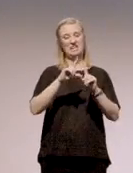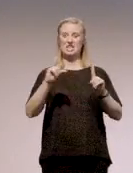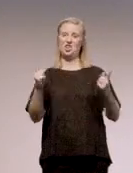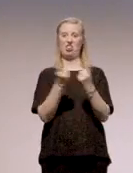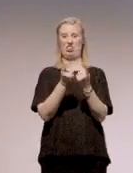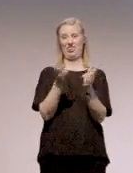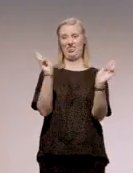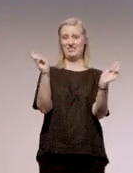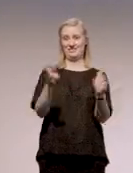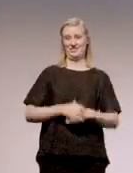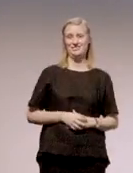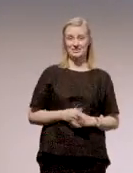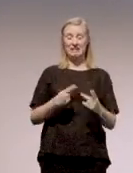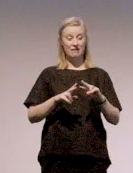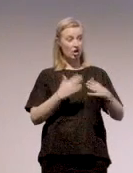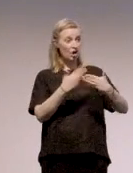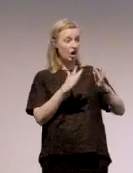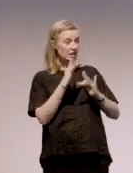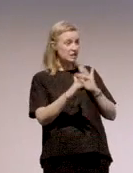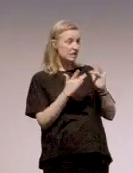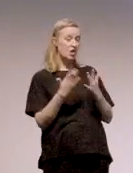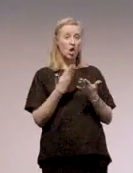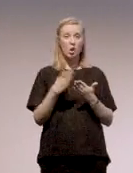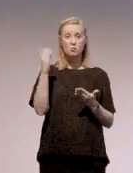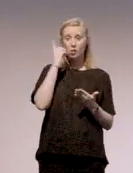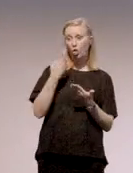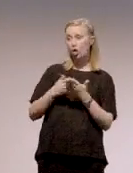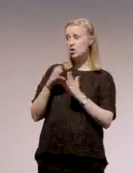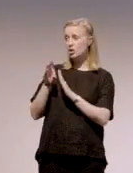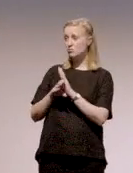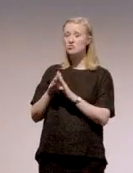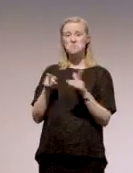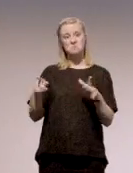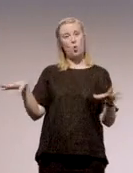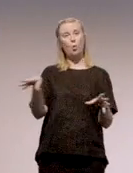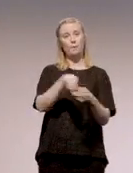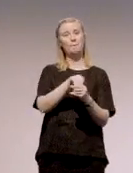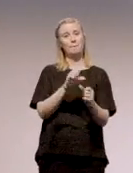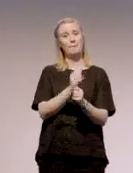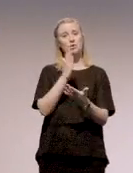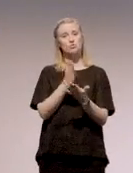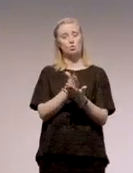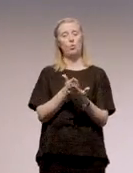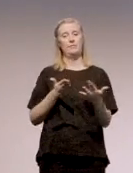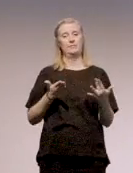If it's digital, if it's on the internet, if it's on a mobile or computer device, we should probably make sure that it's included in this policy.